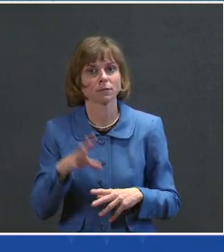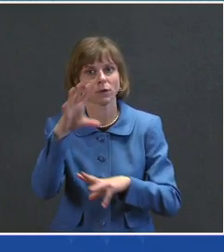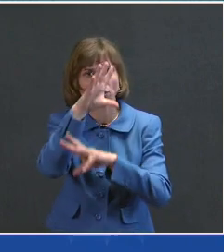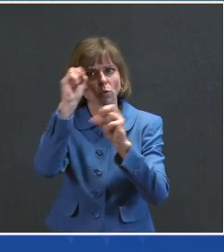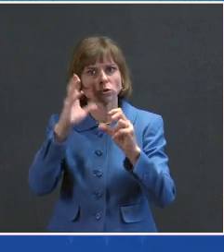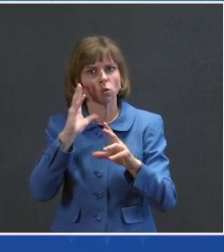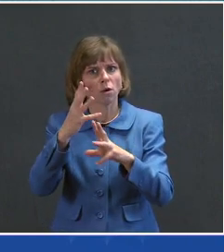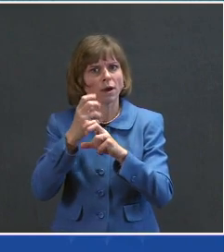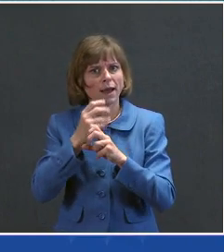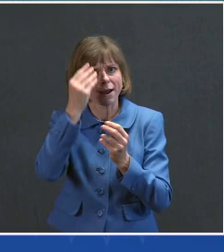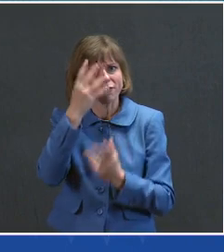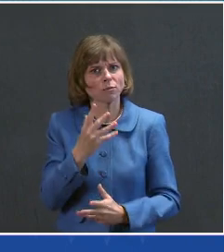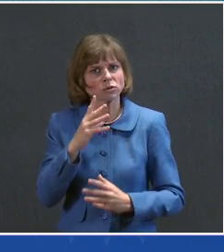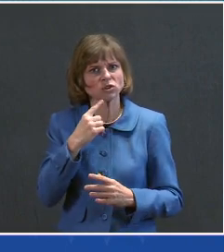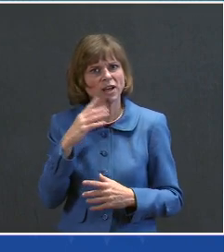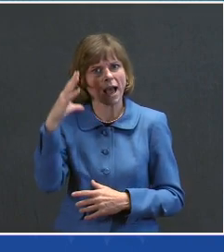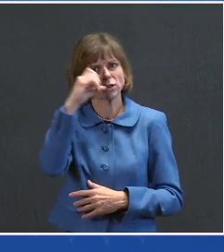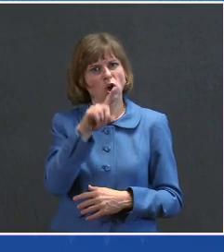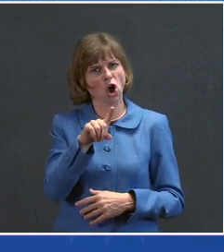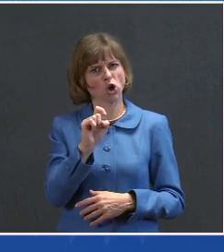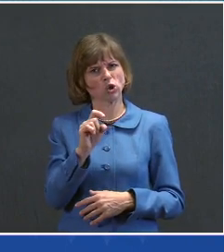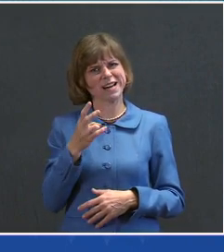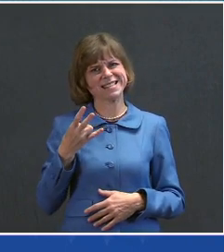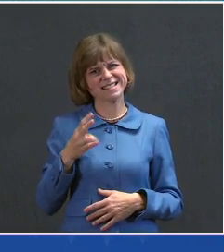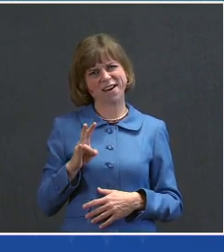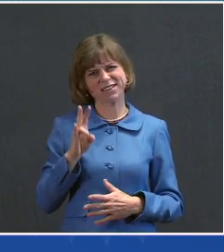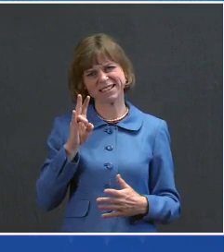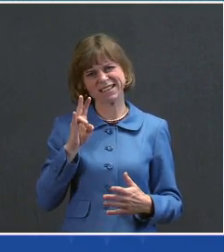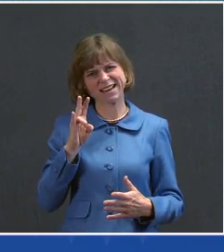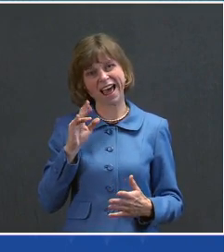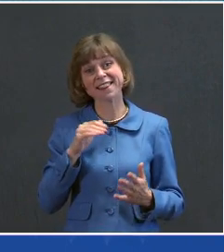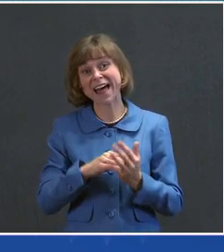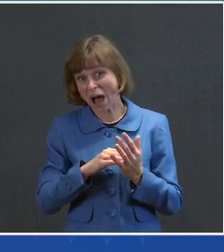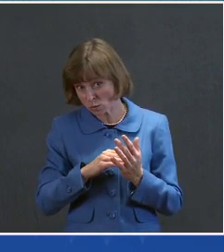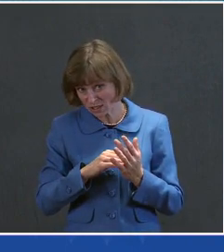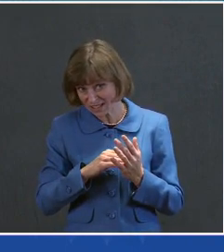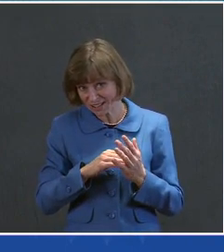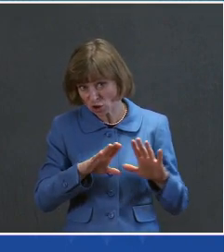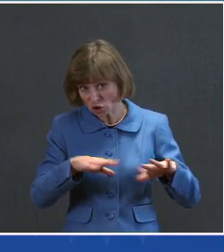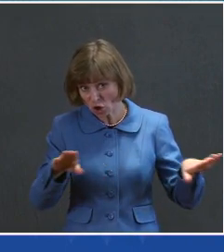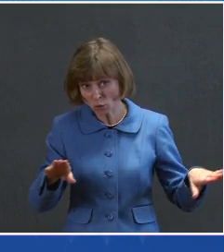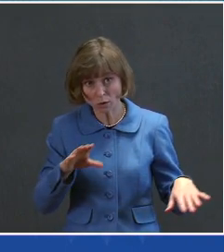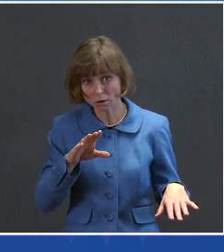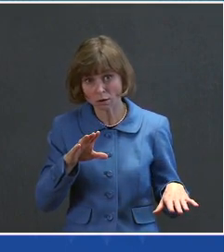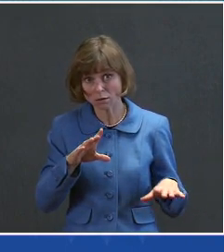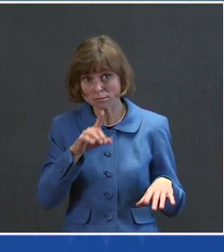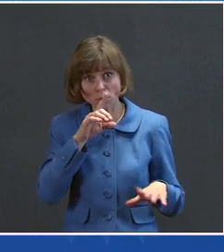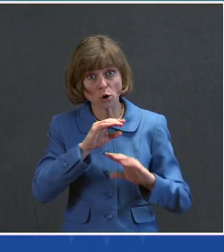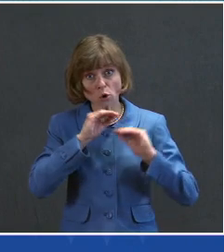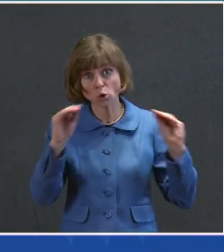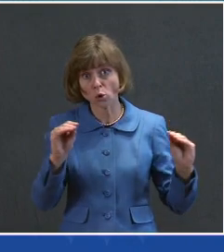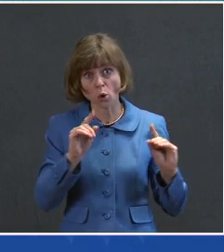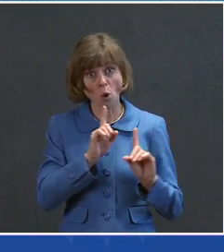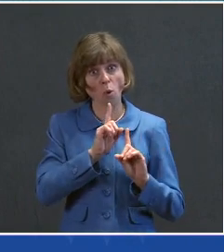117-or-so thousand unaccompanied children. 117,000 unaccompanied children will arrive in the U.S.,